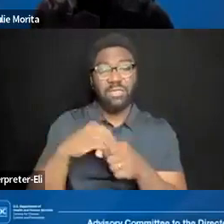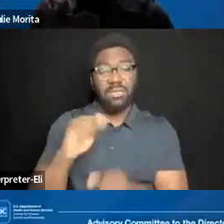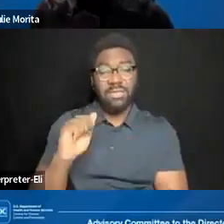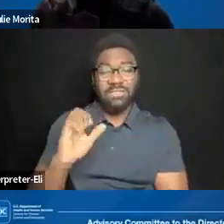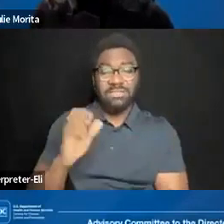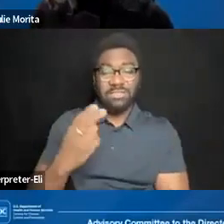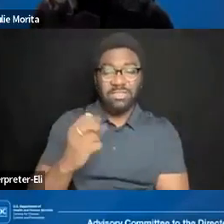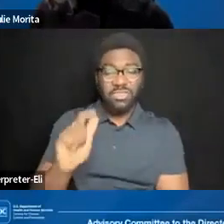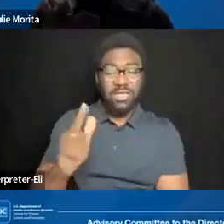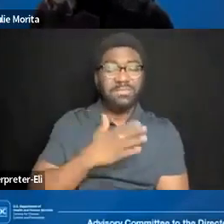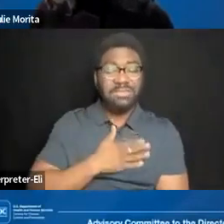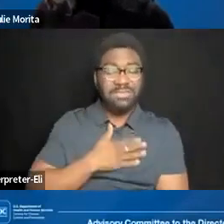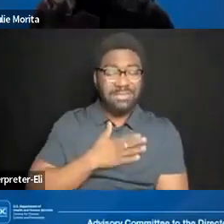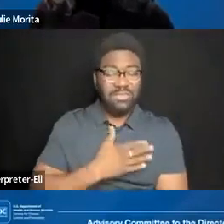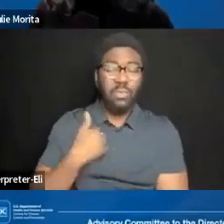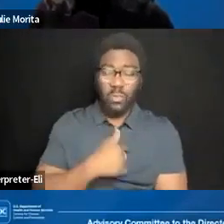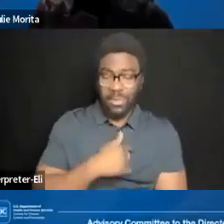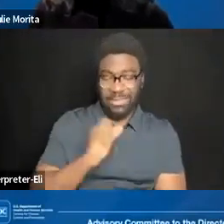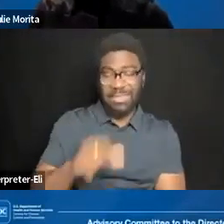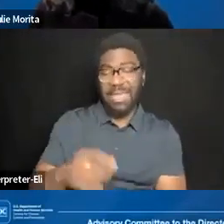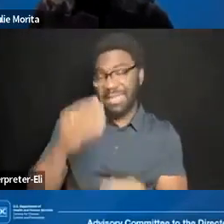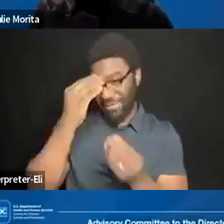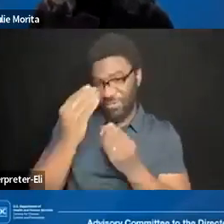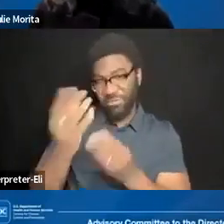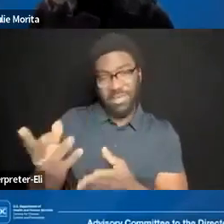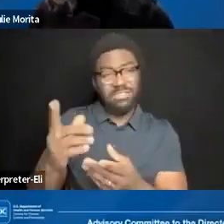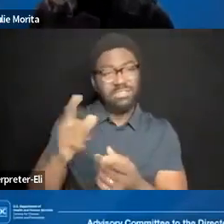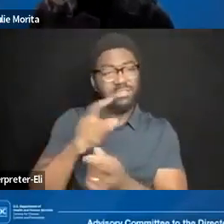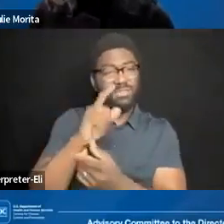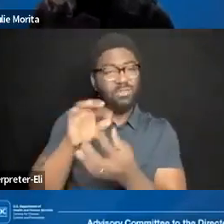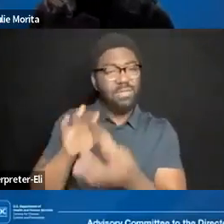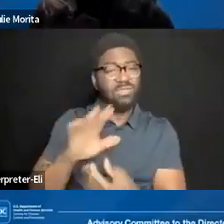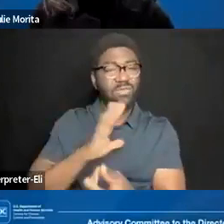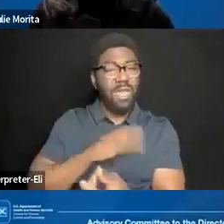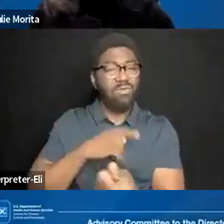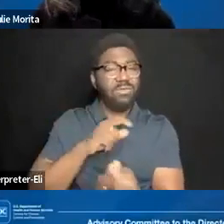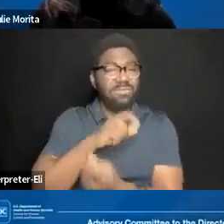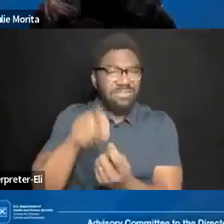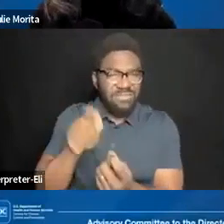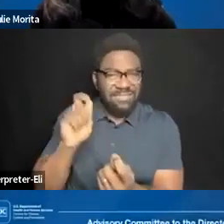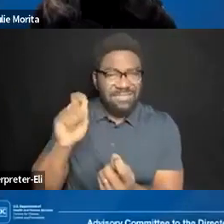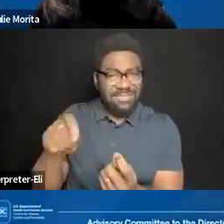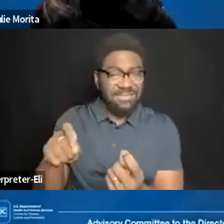about specific needs and quantification. So just that would be great. Thank you.